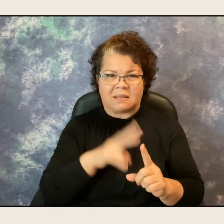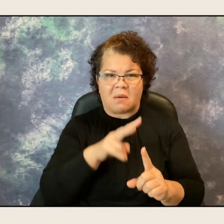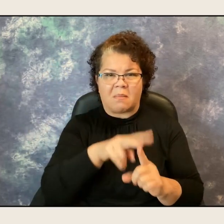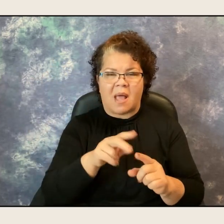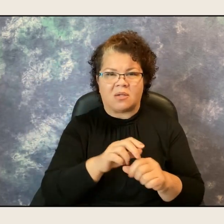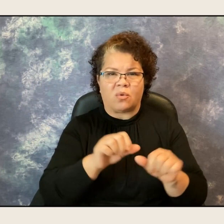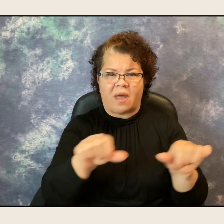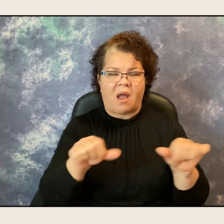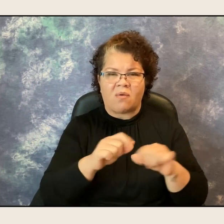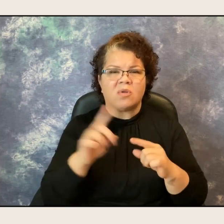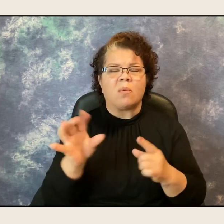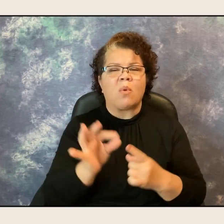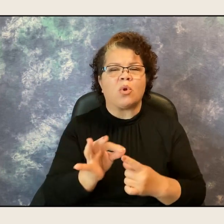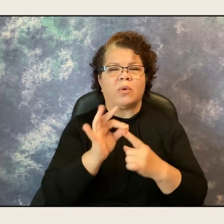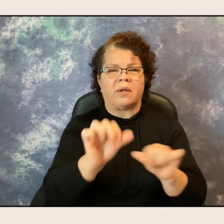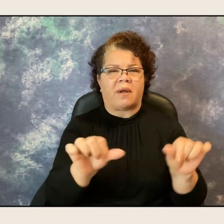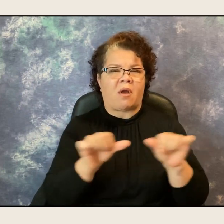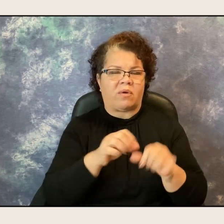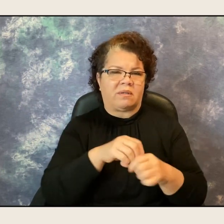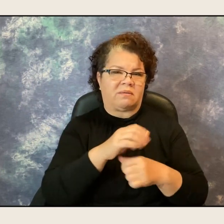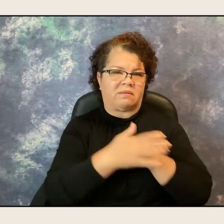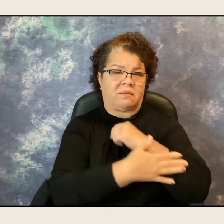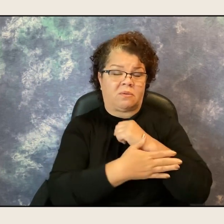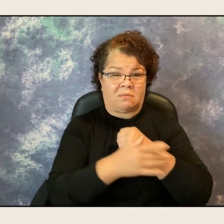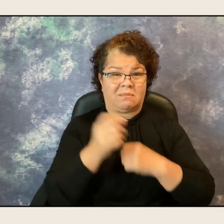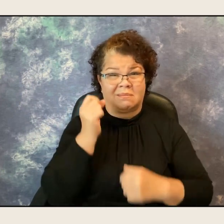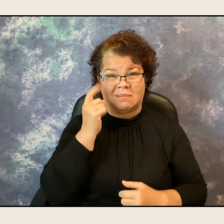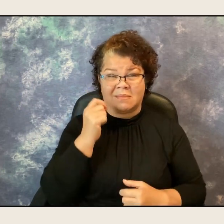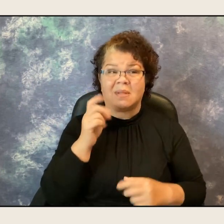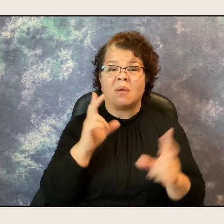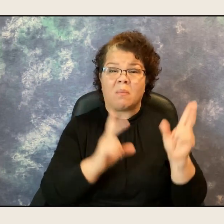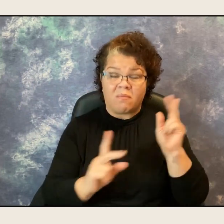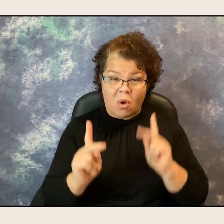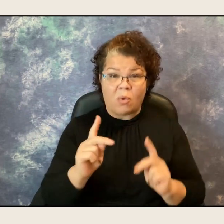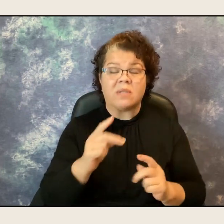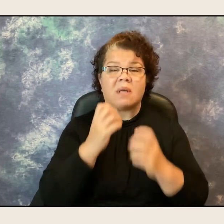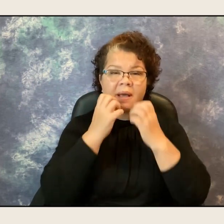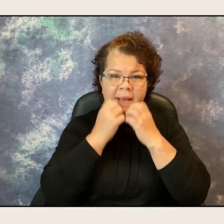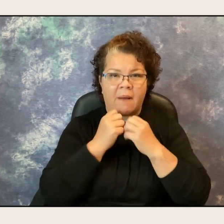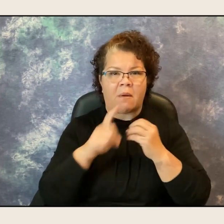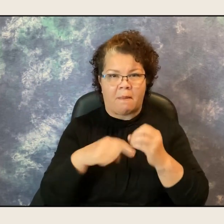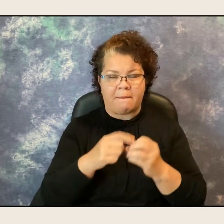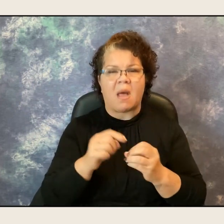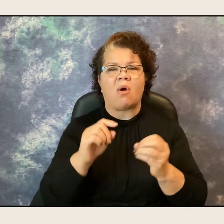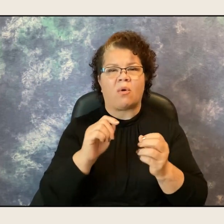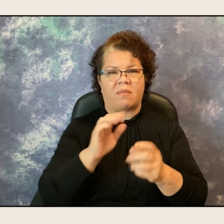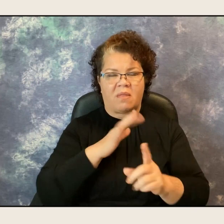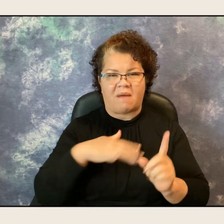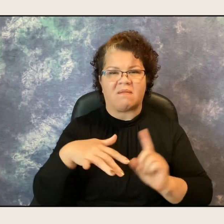because believe it or not, folks really care about the environment in places that we would assume...